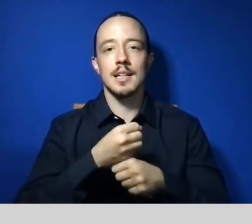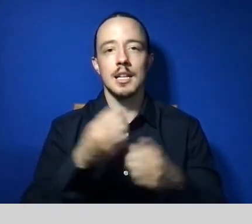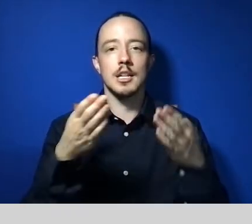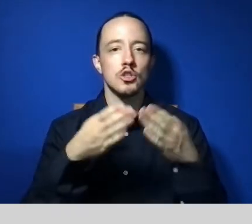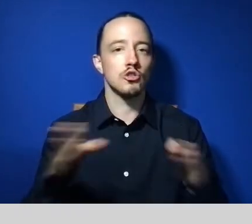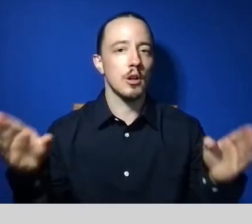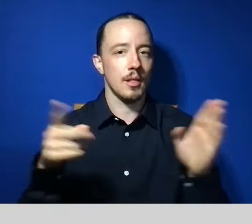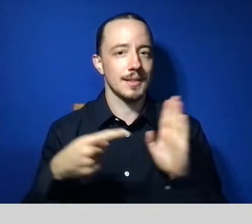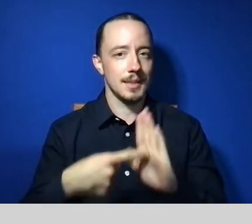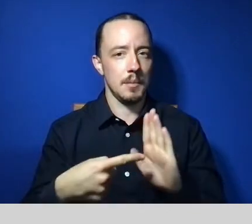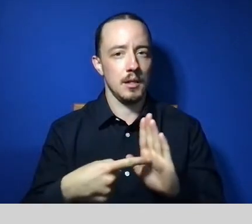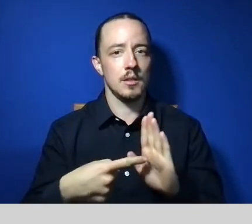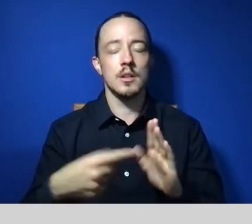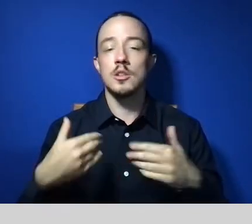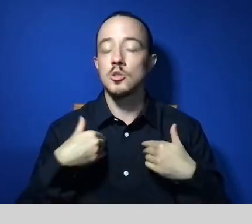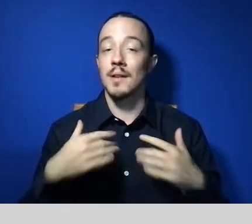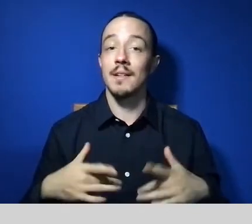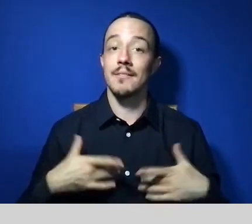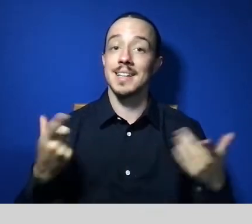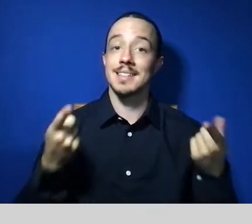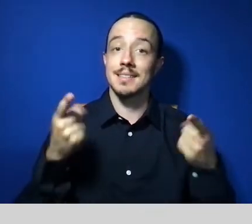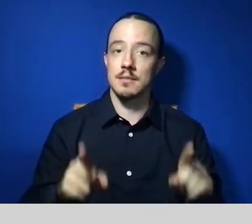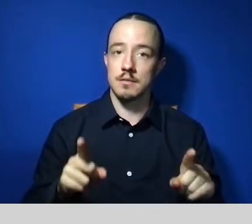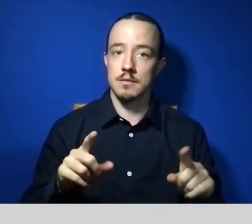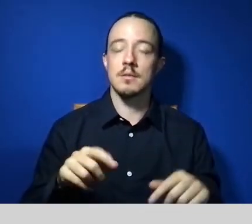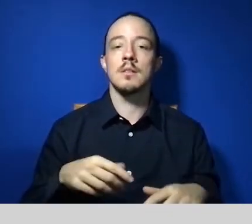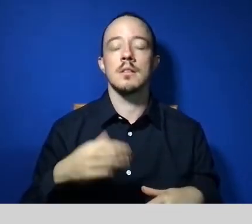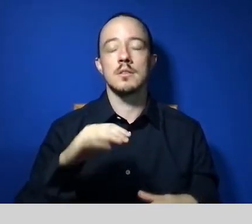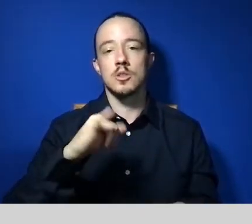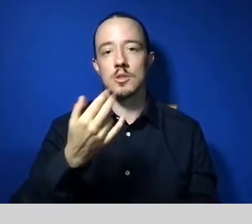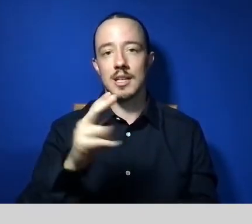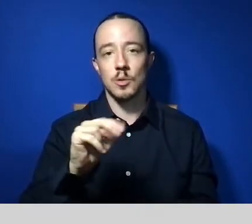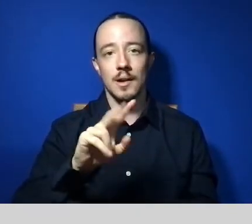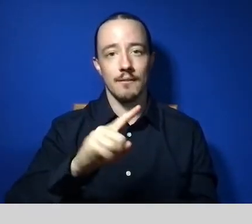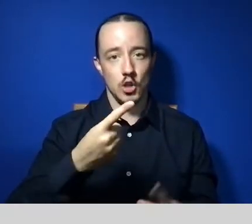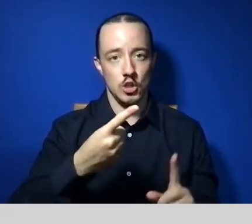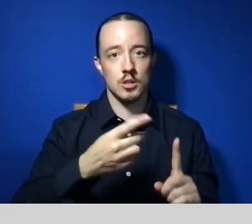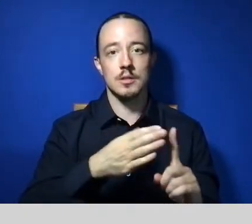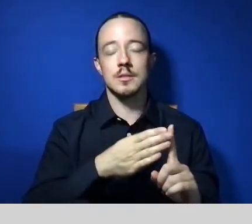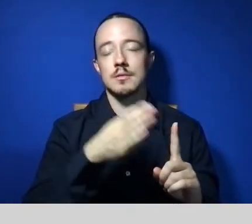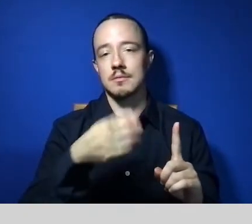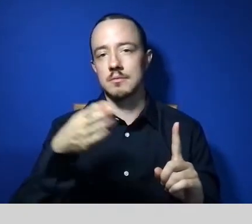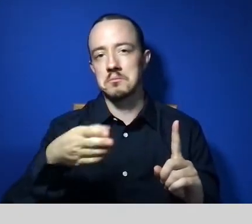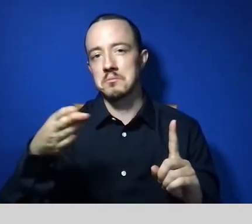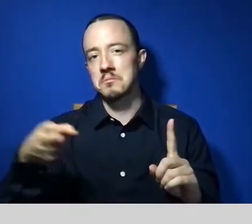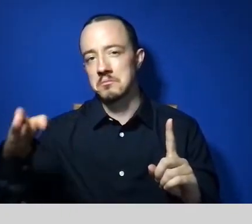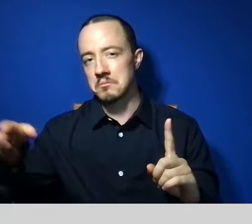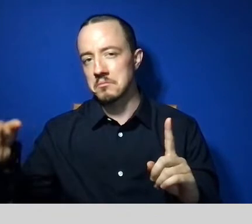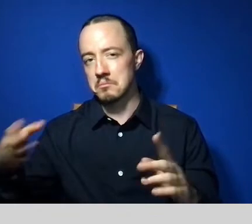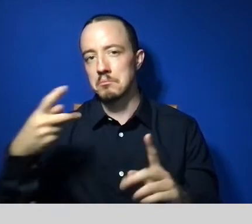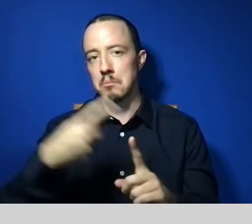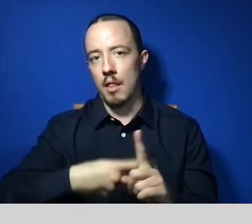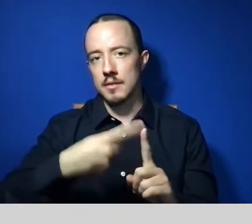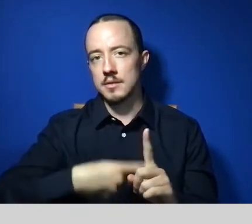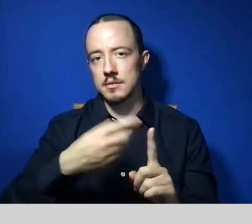So I have event dates over here. And this one is January 1st. You know, this is by